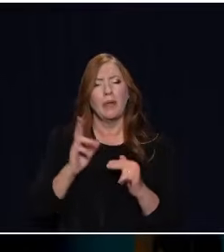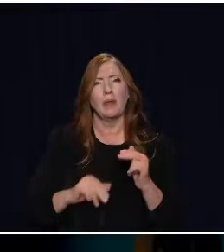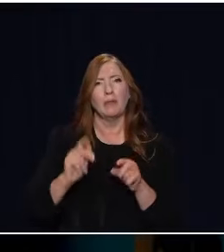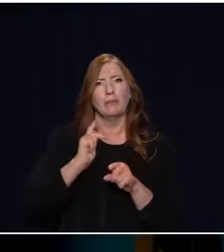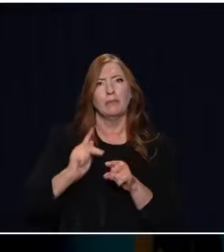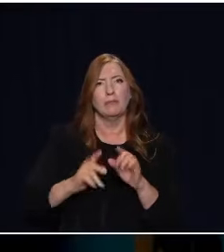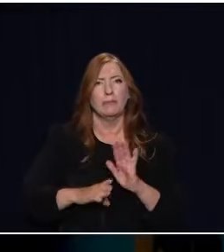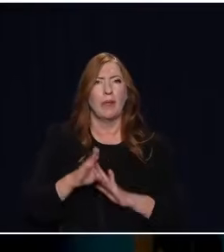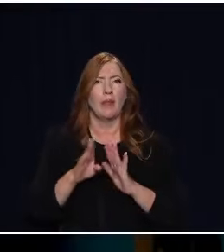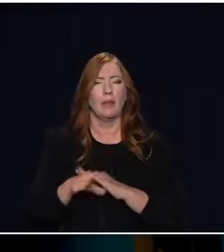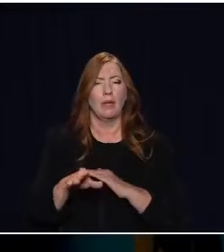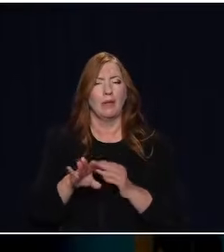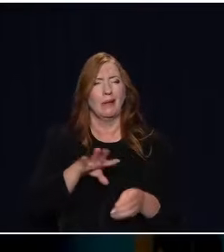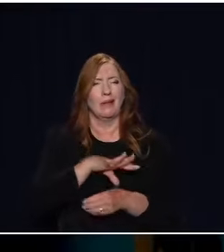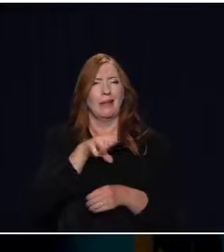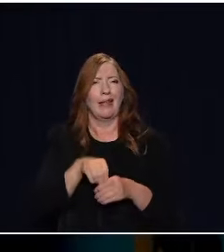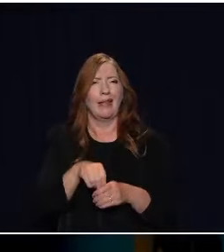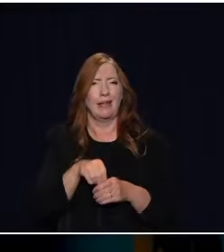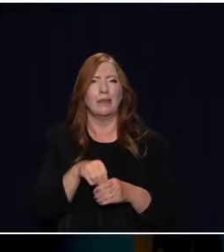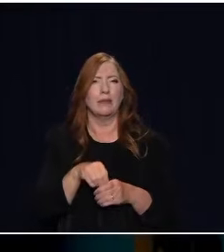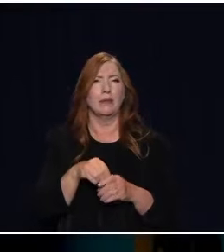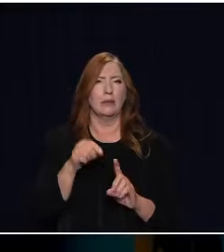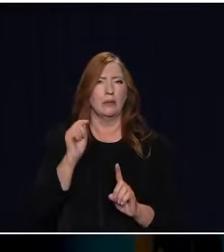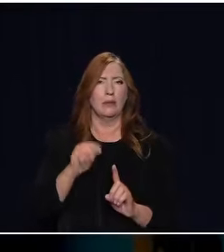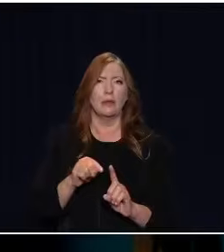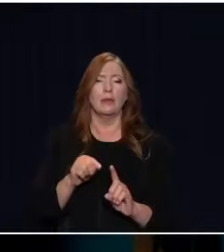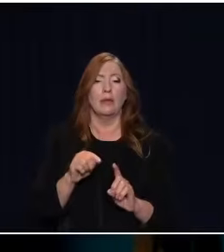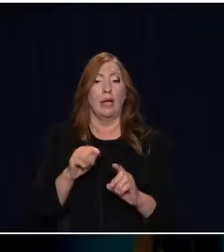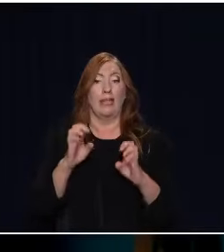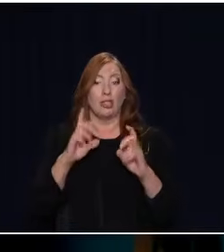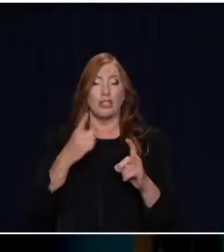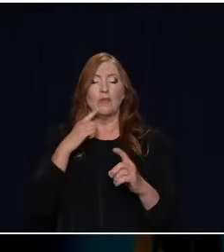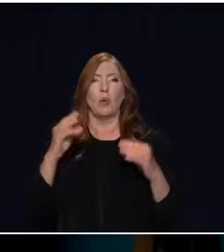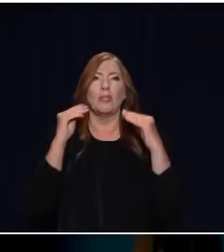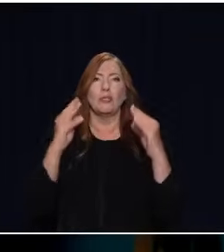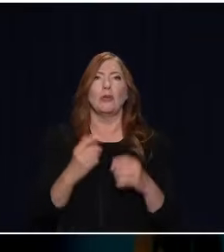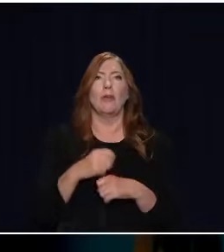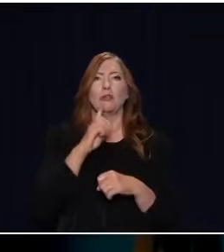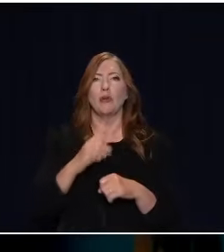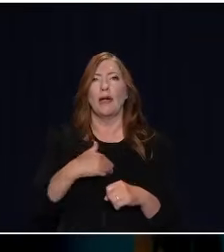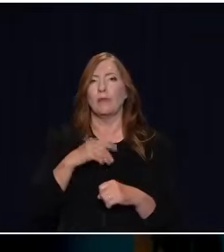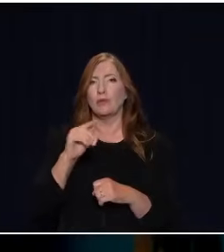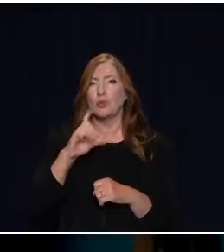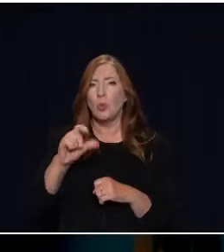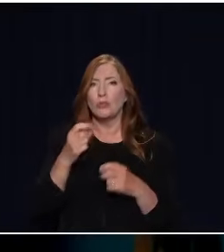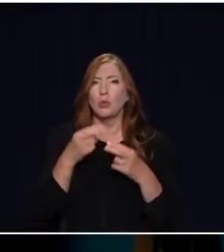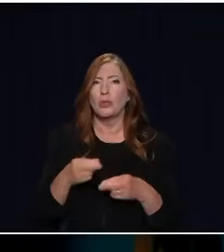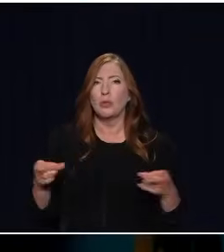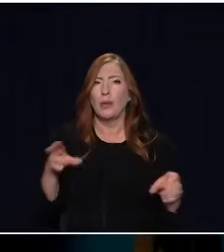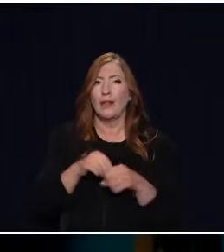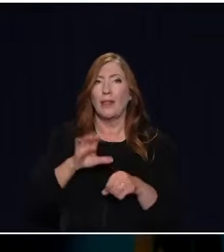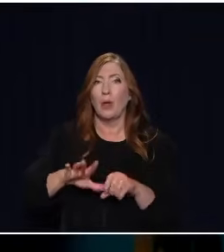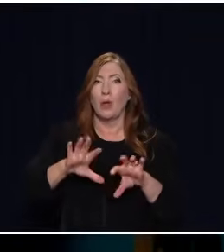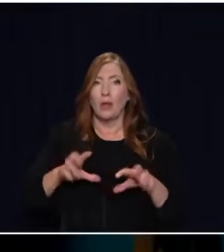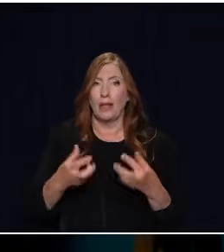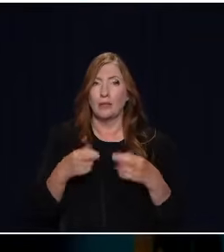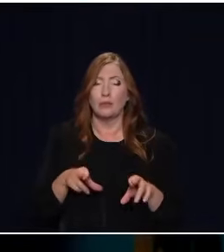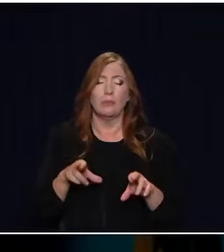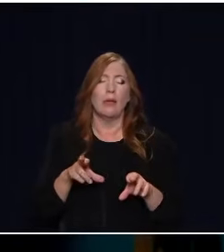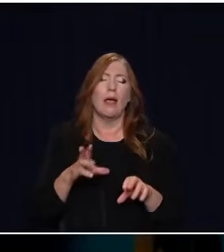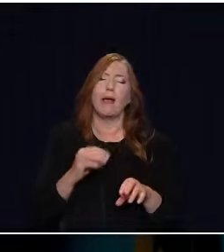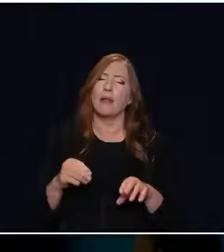BRING THOSE TOOLS TO OUR TEA